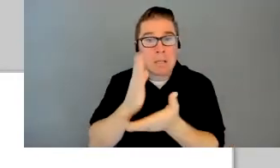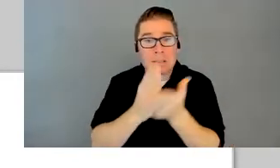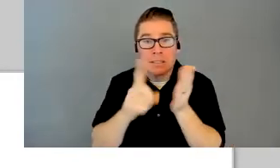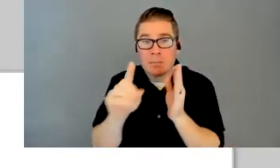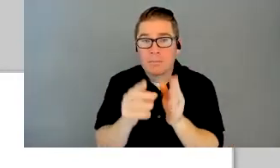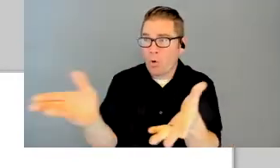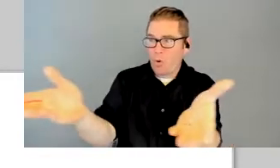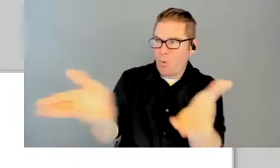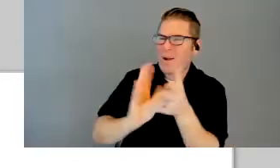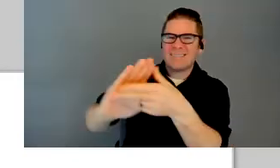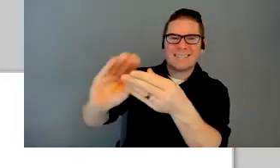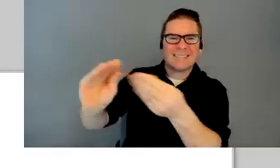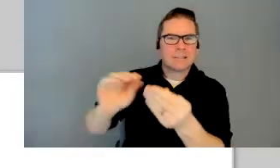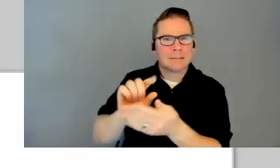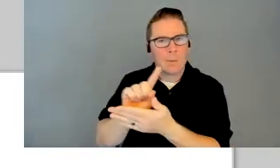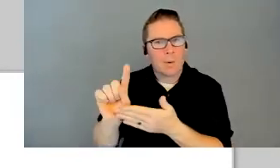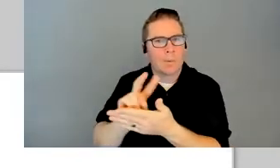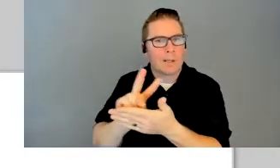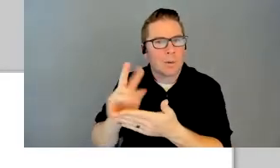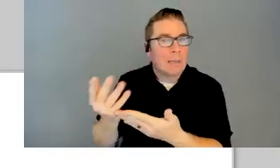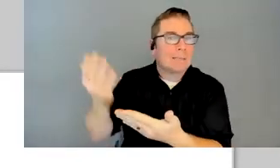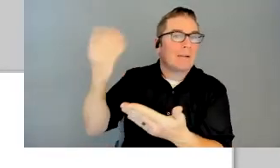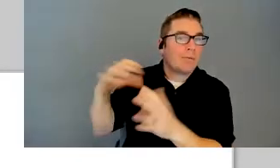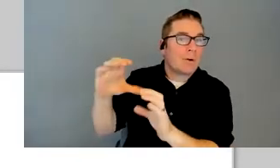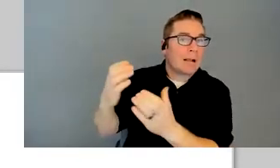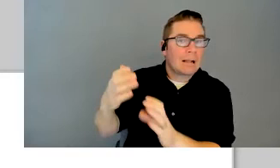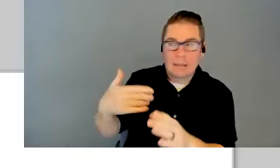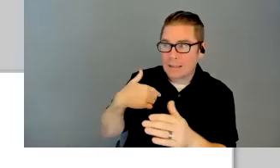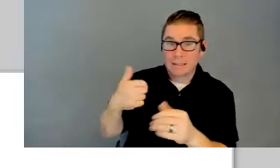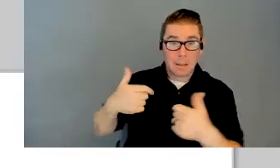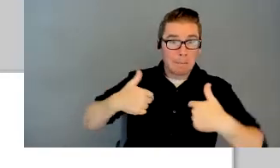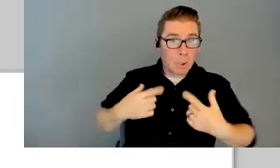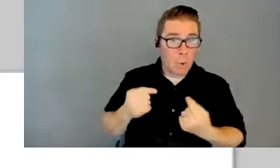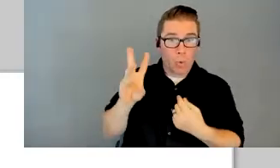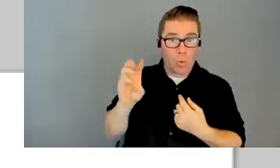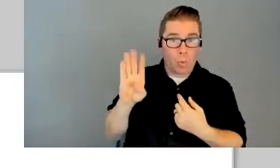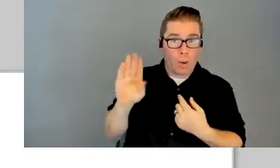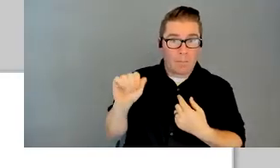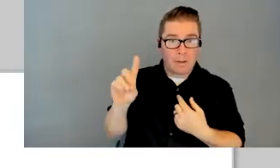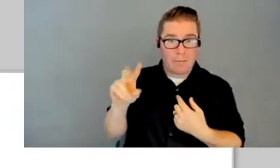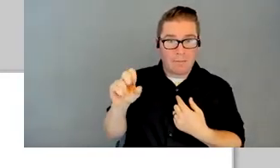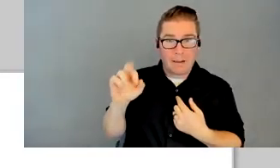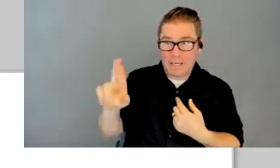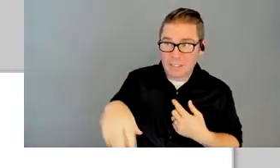I know I get on web advisor literally three weeks before the class starts. District court records show you're enrolled.